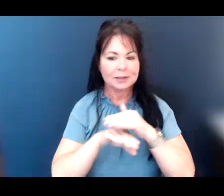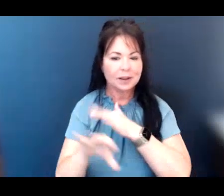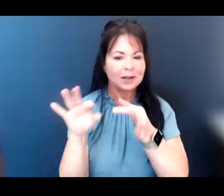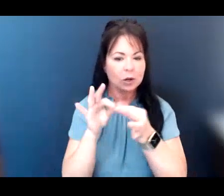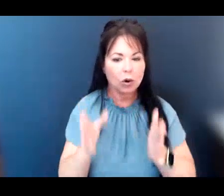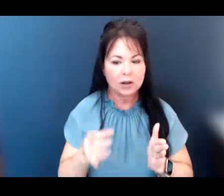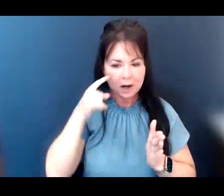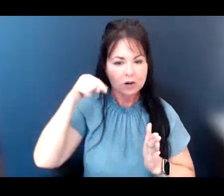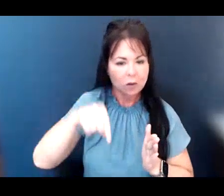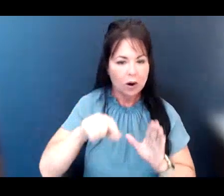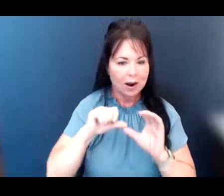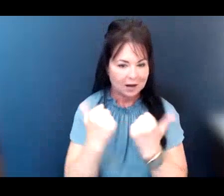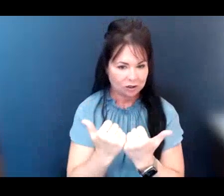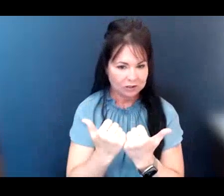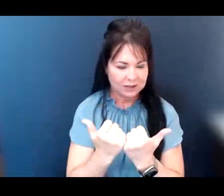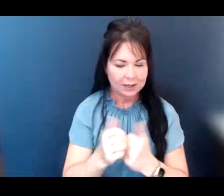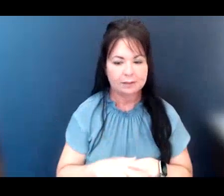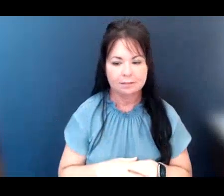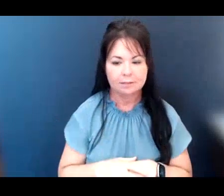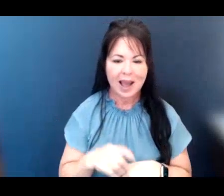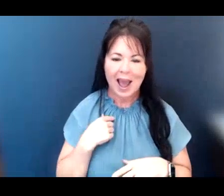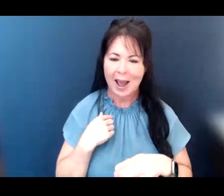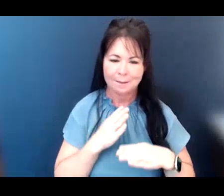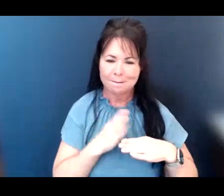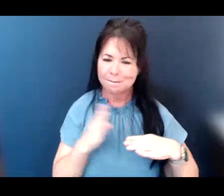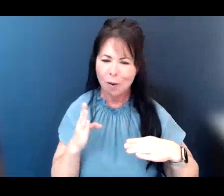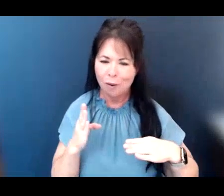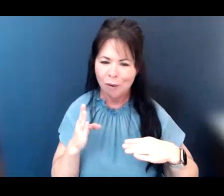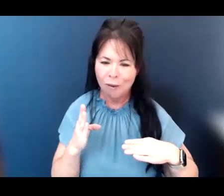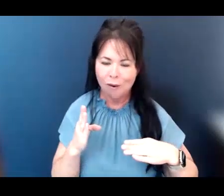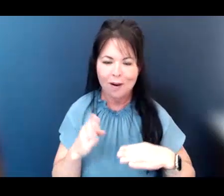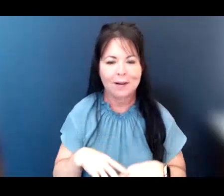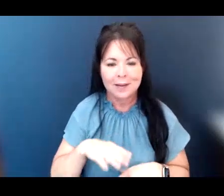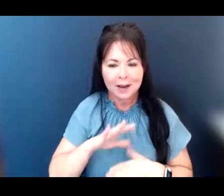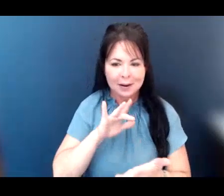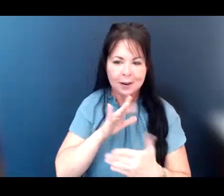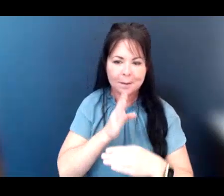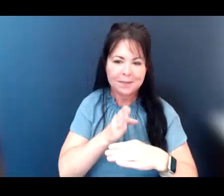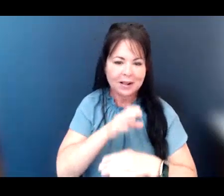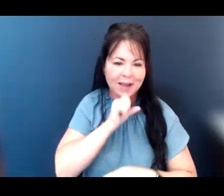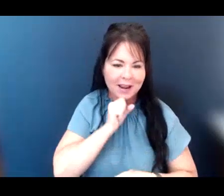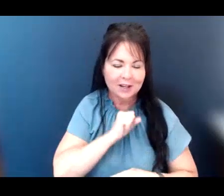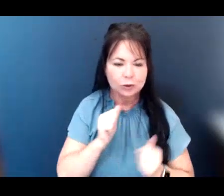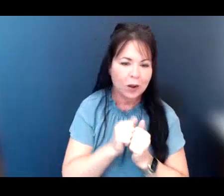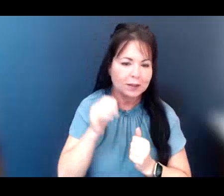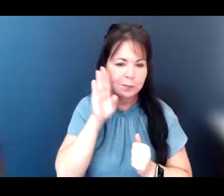I am a more than middle-aged white woman with brown hair and some gray in there. I wear eyeglasses.